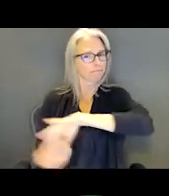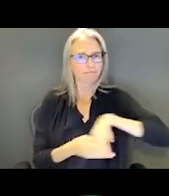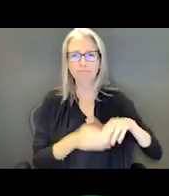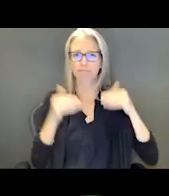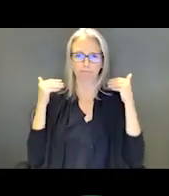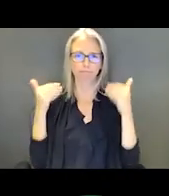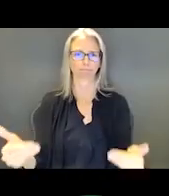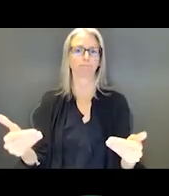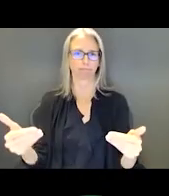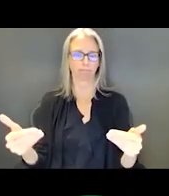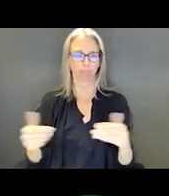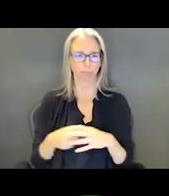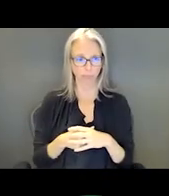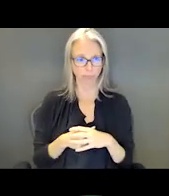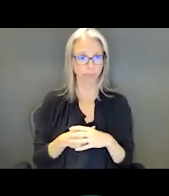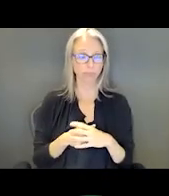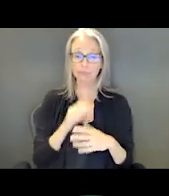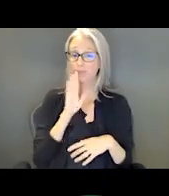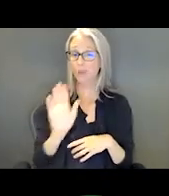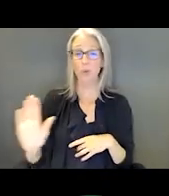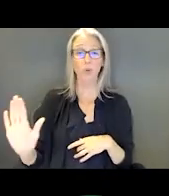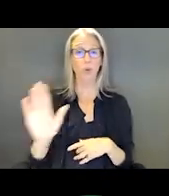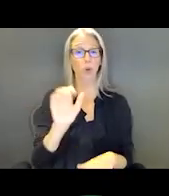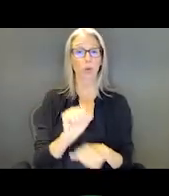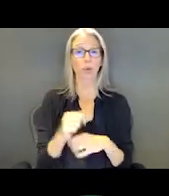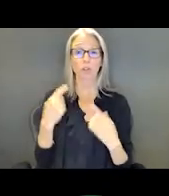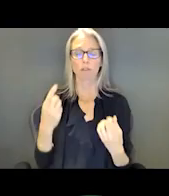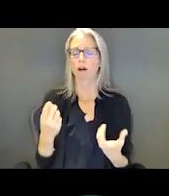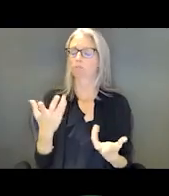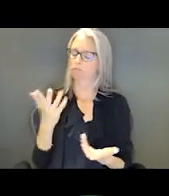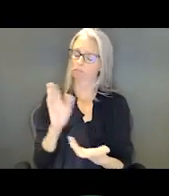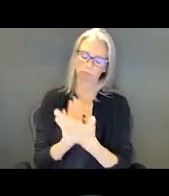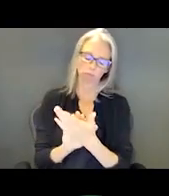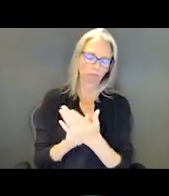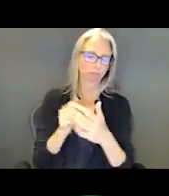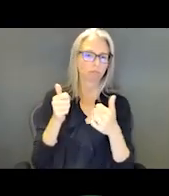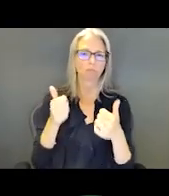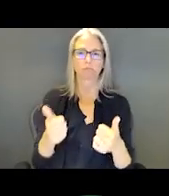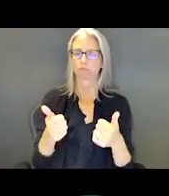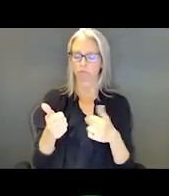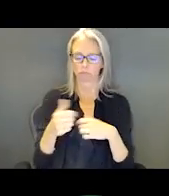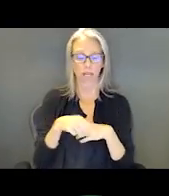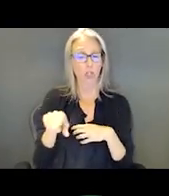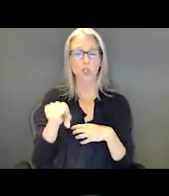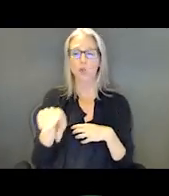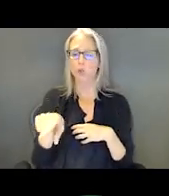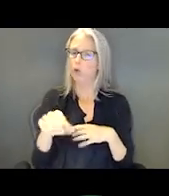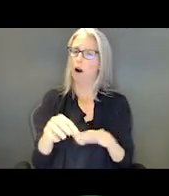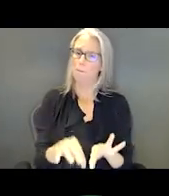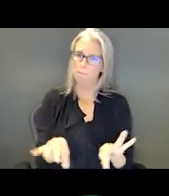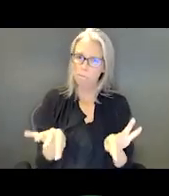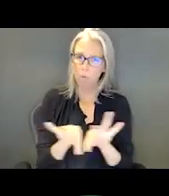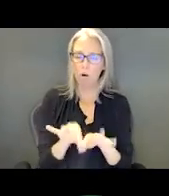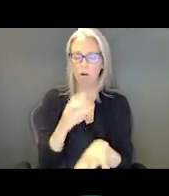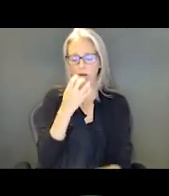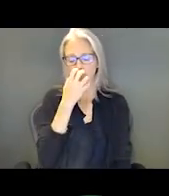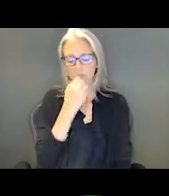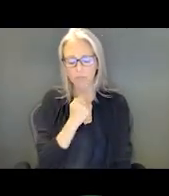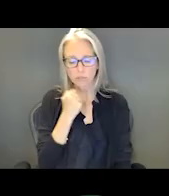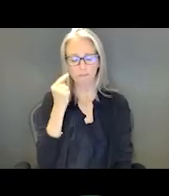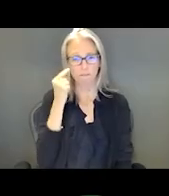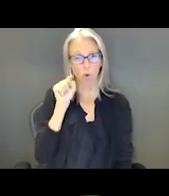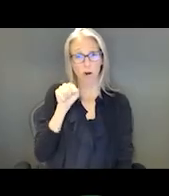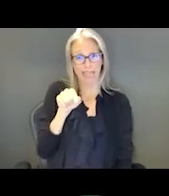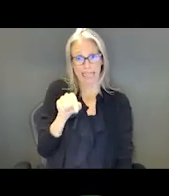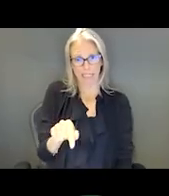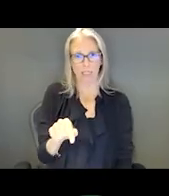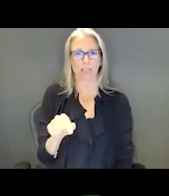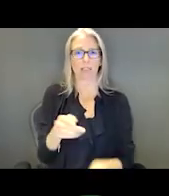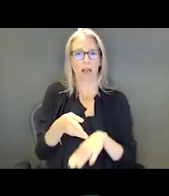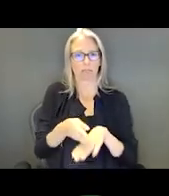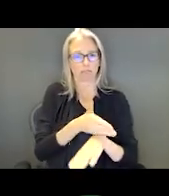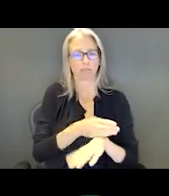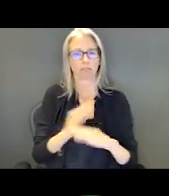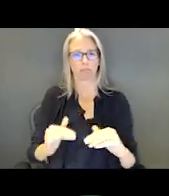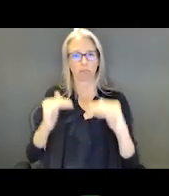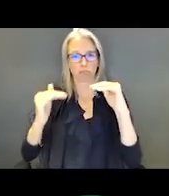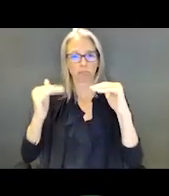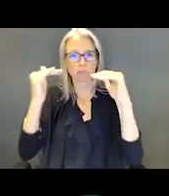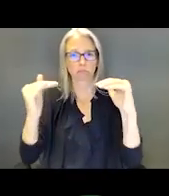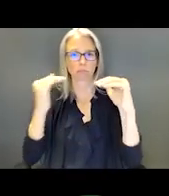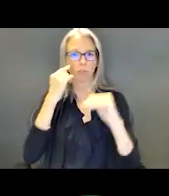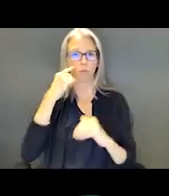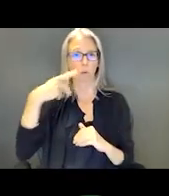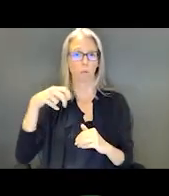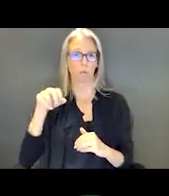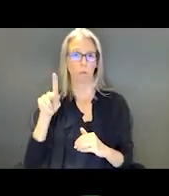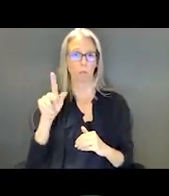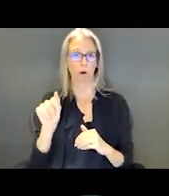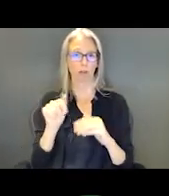came and thanks for implementing all of the marvelous things that have been going on.